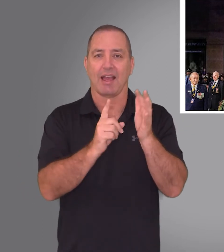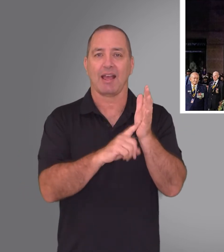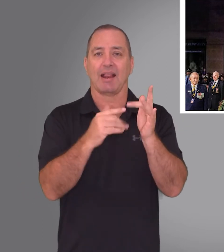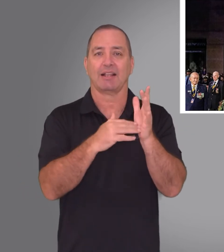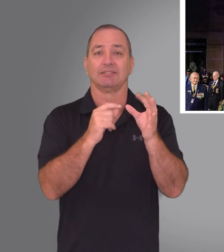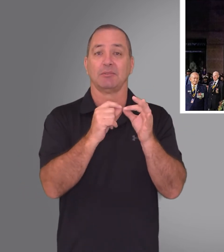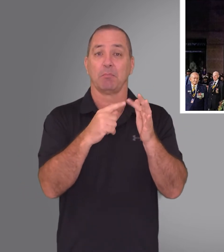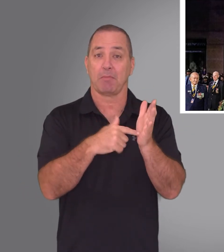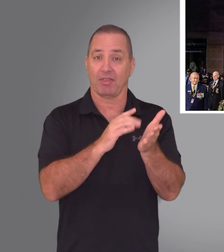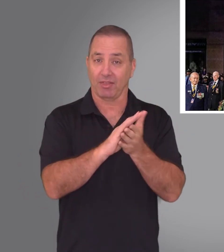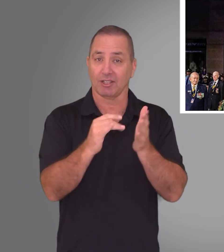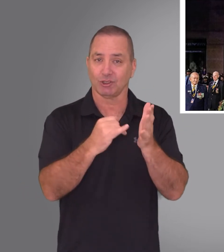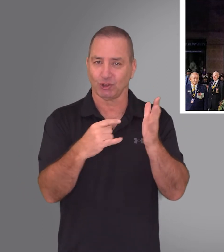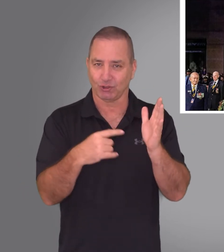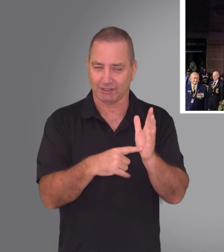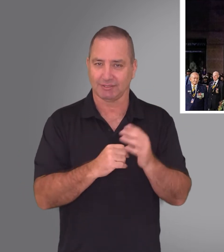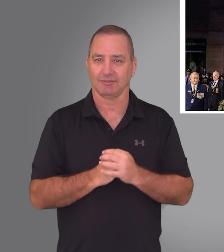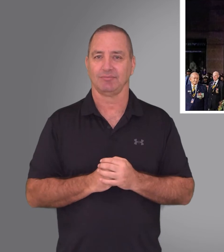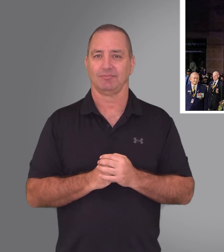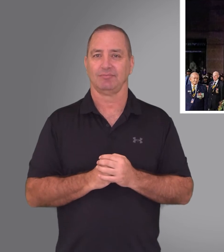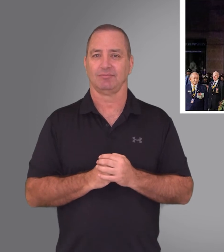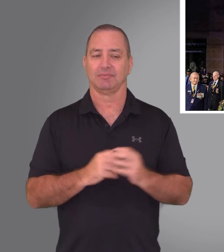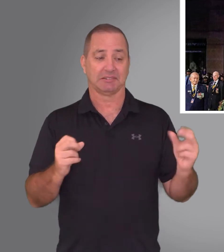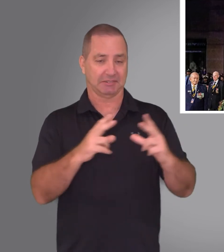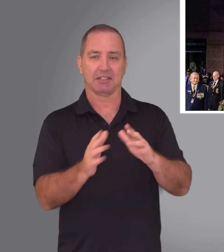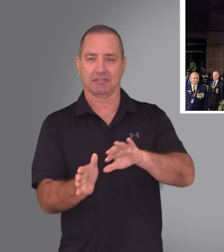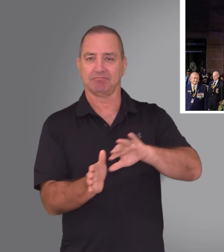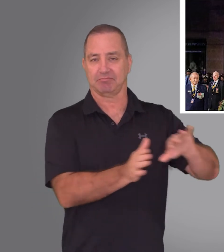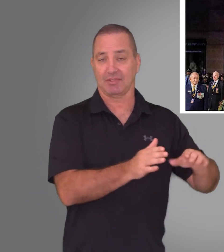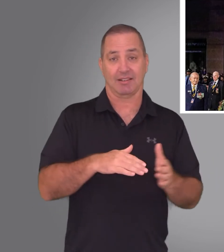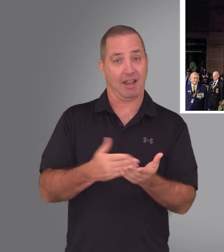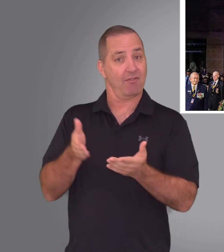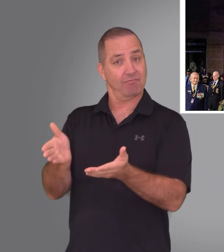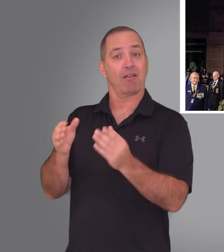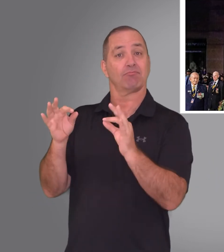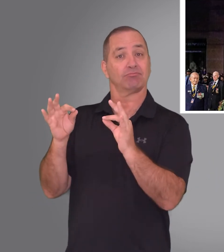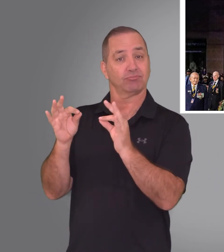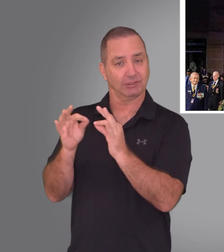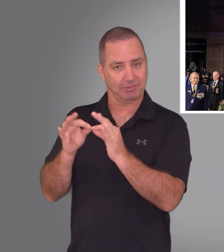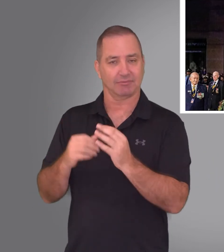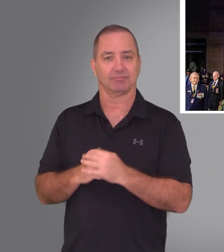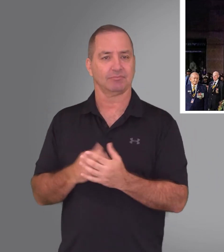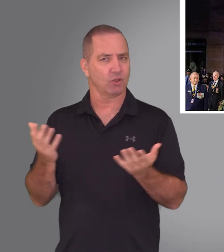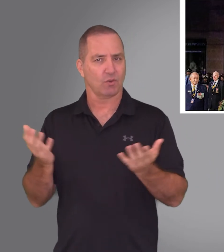and that will be down Elizabeth Street. So that's Sydney. Now to talk about Brisbane.